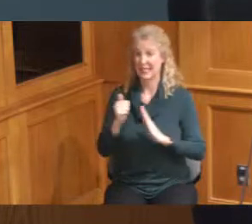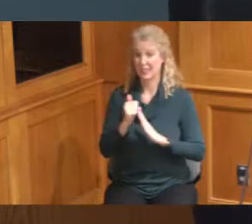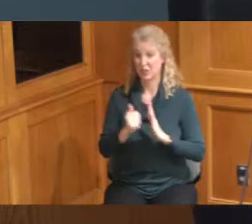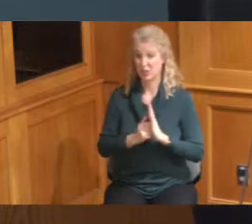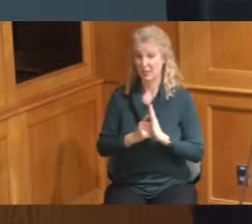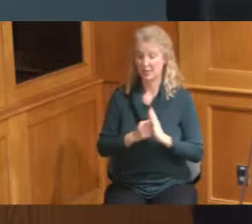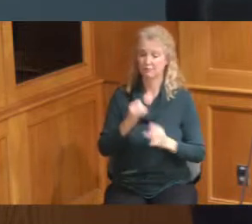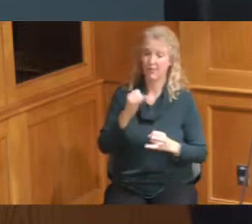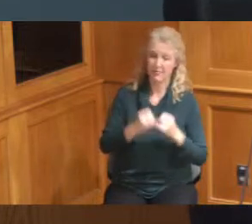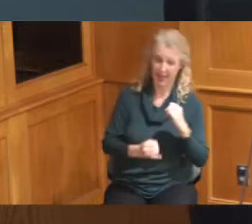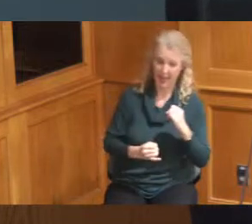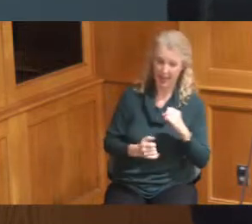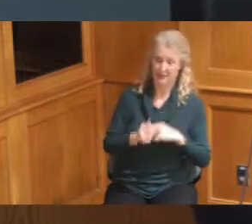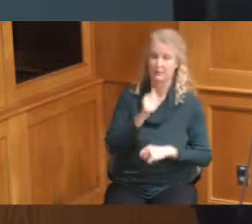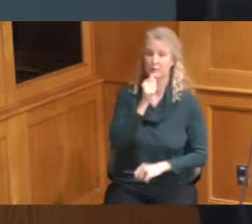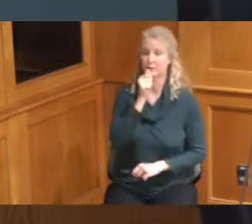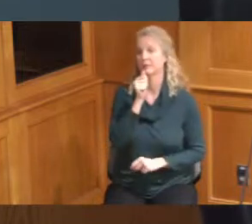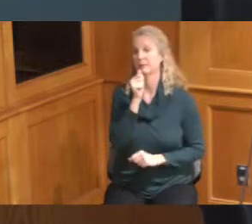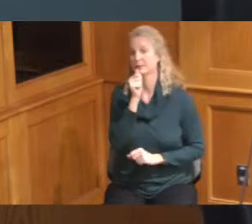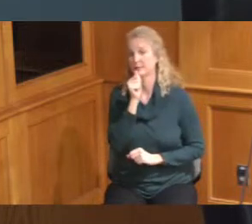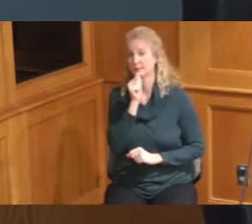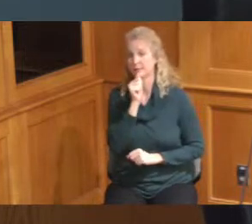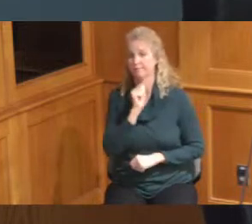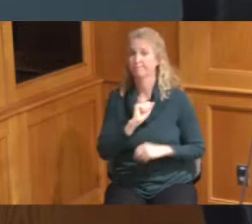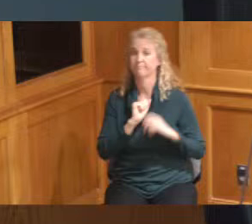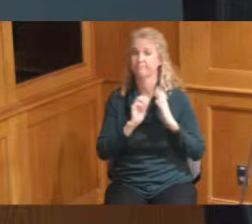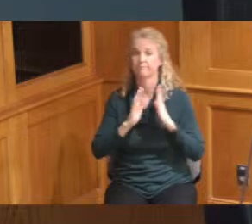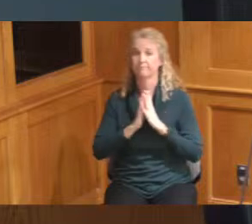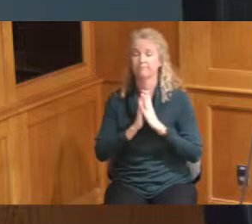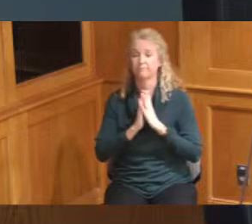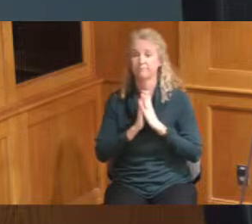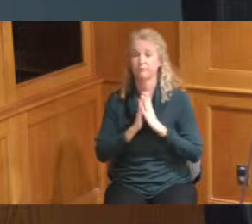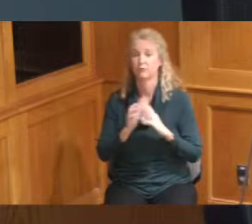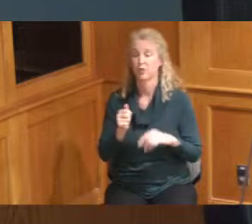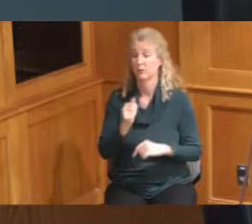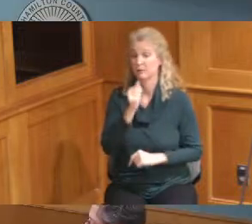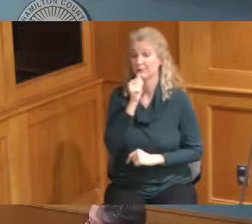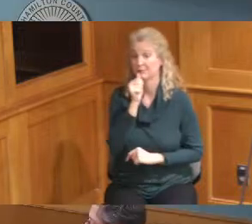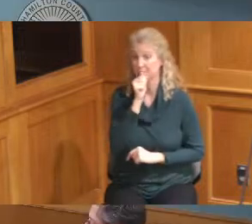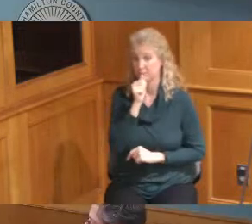on our agenda is an executive session I'm going to make motion that we go into executive session